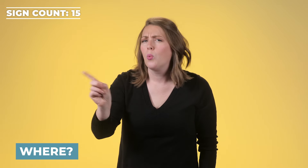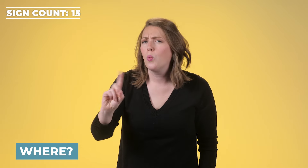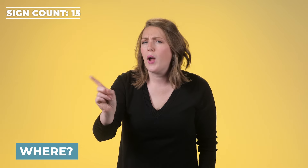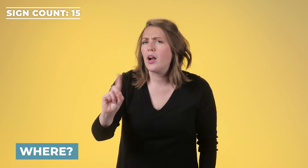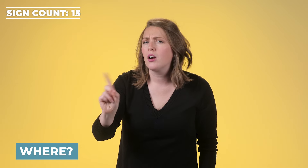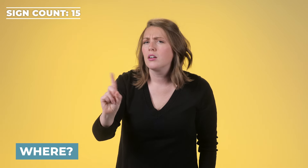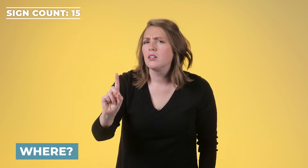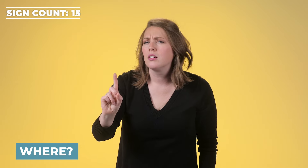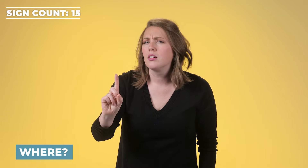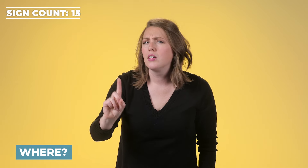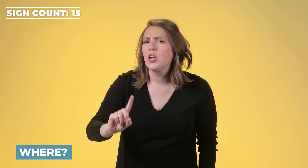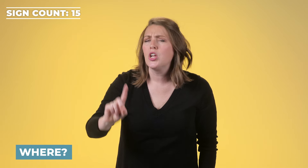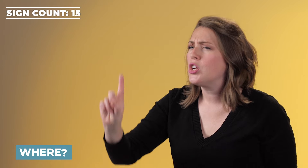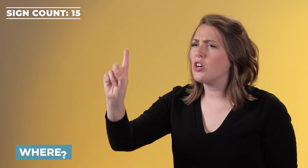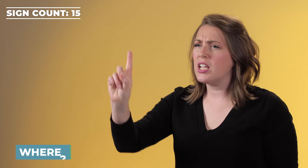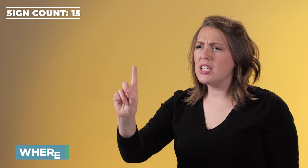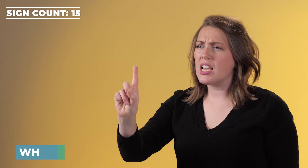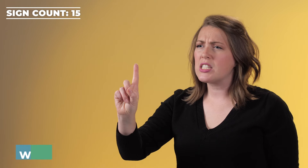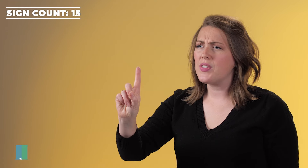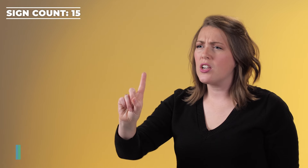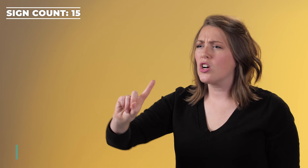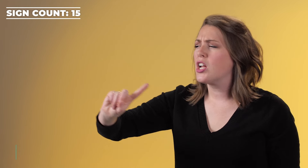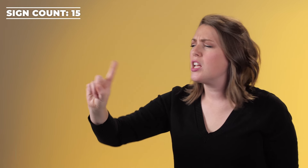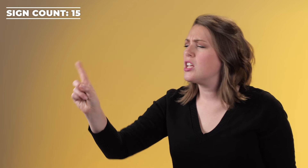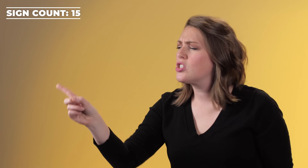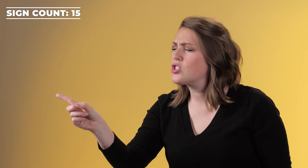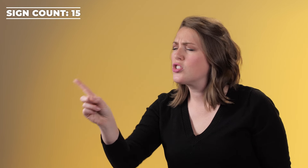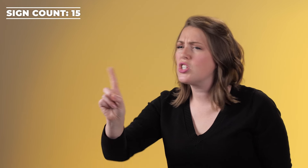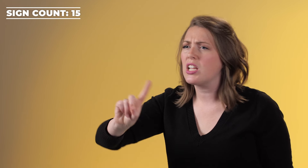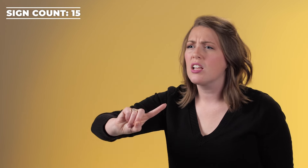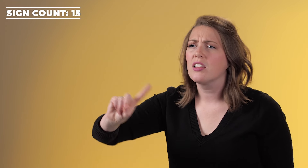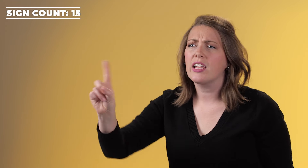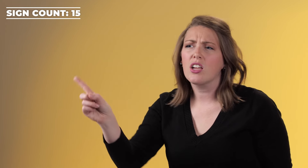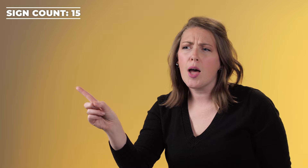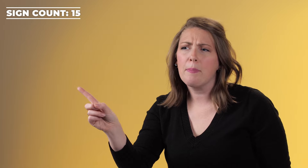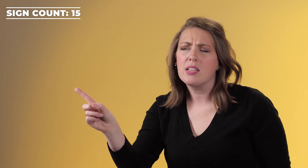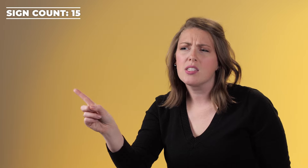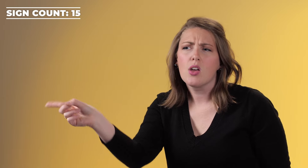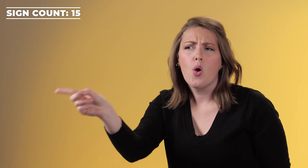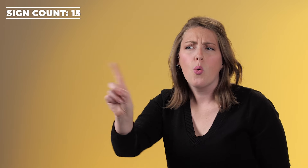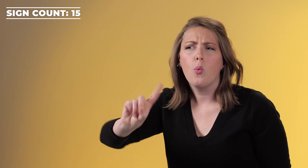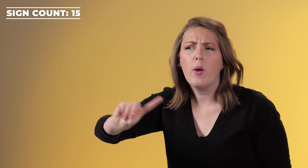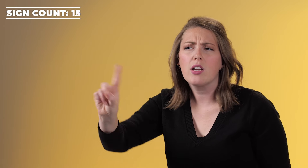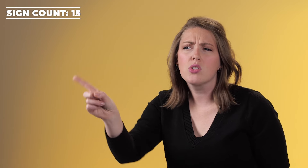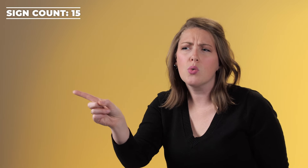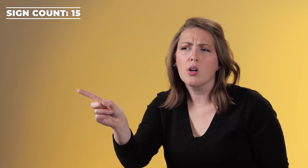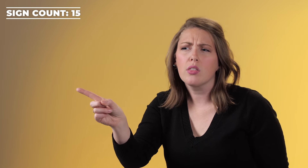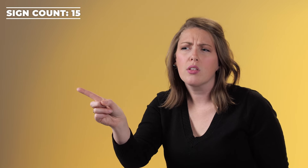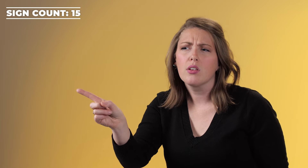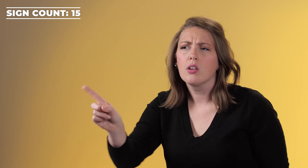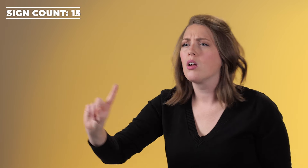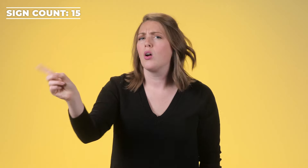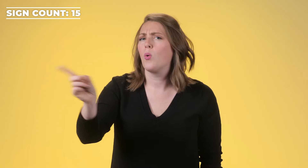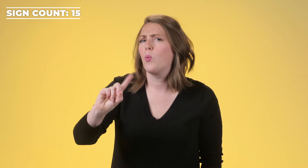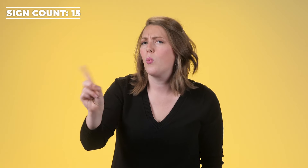Where Your index finger is searching like a compass. Where is north?